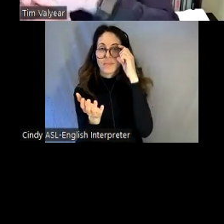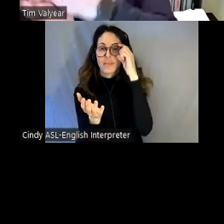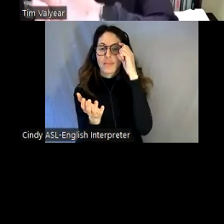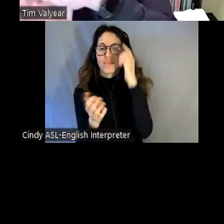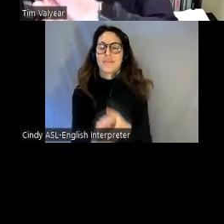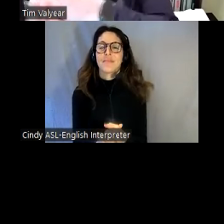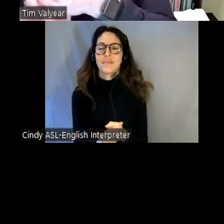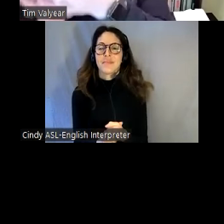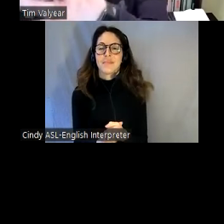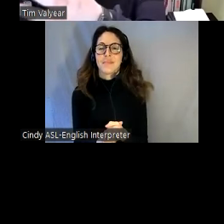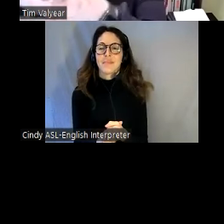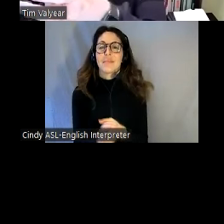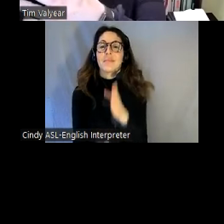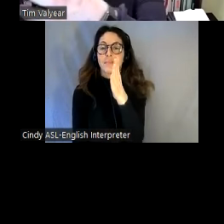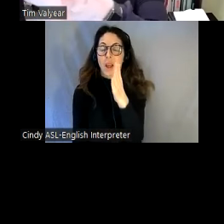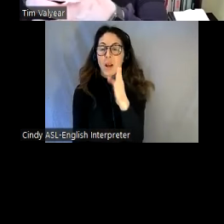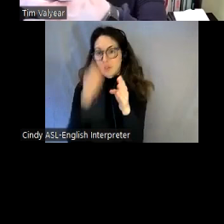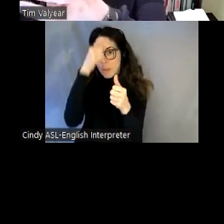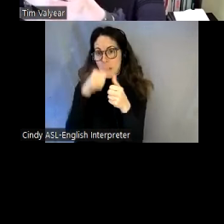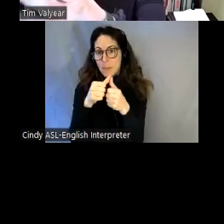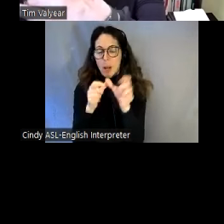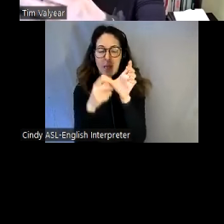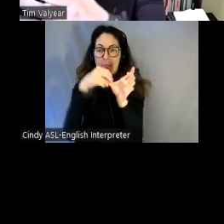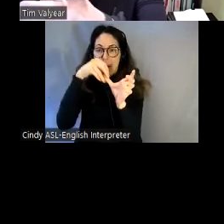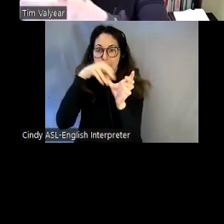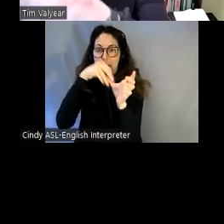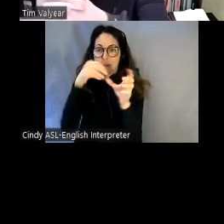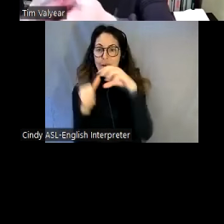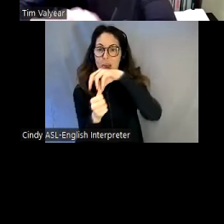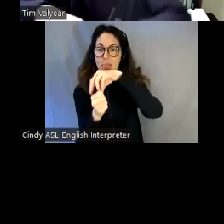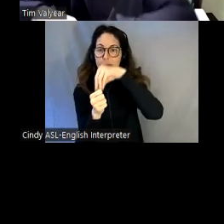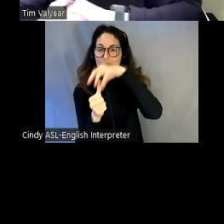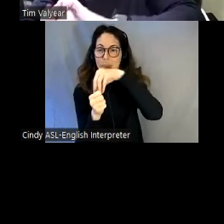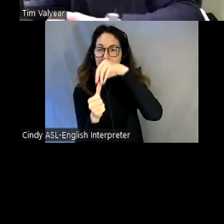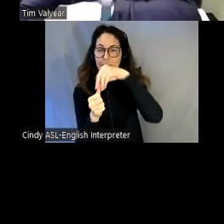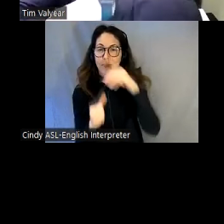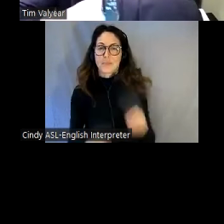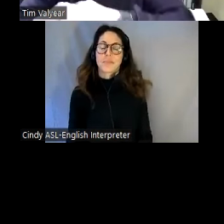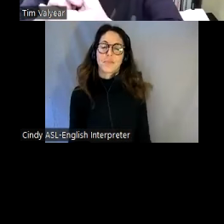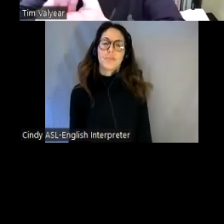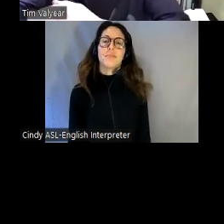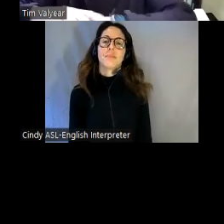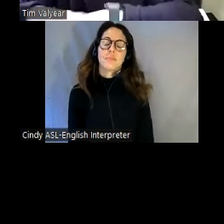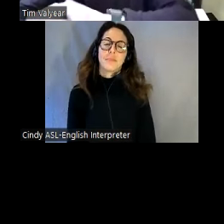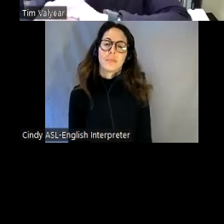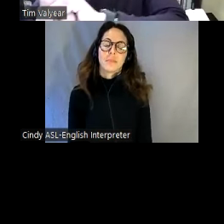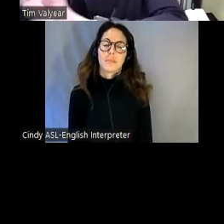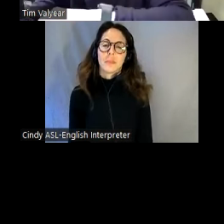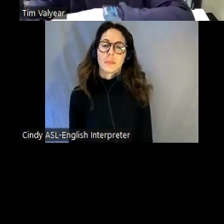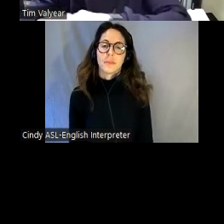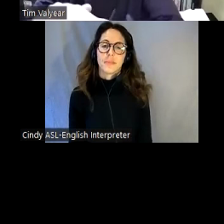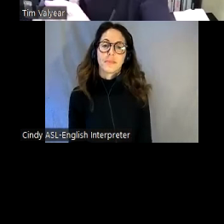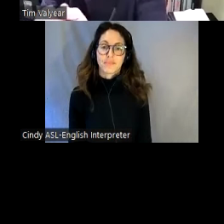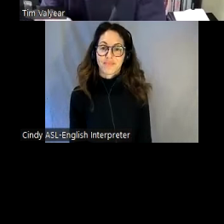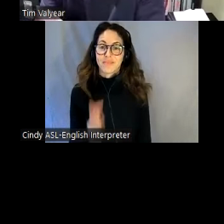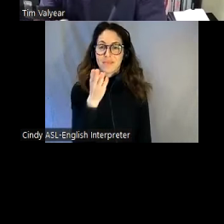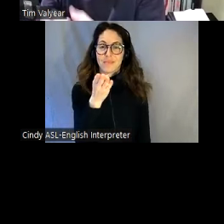and the opposite fingers and rubbing these into the